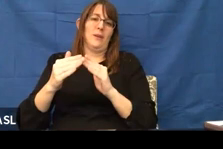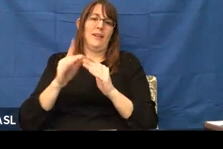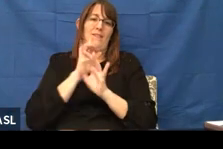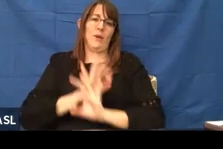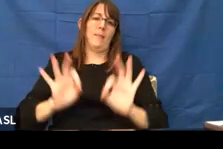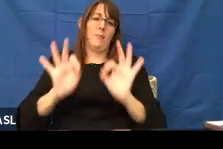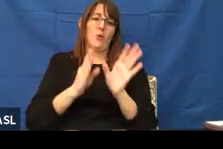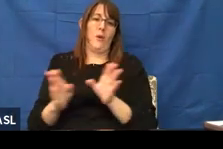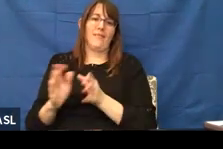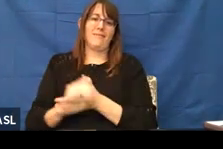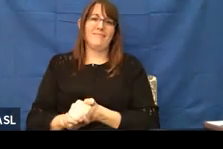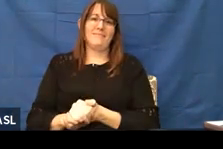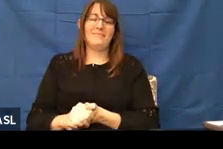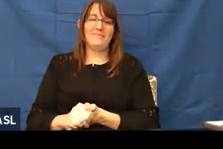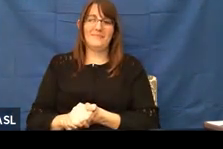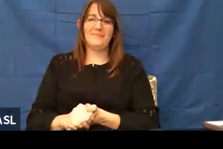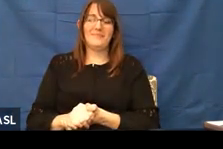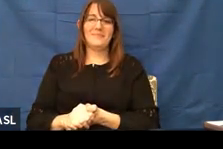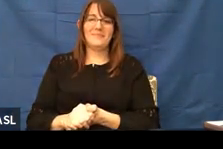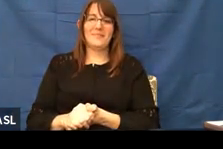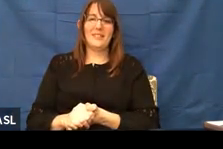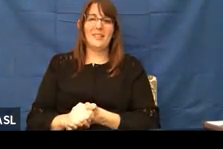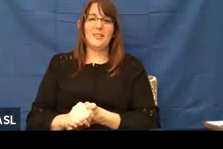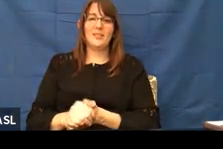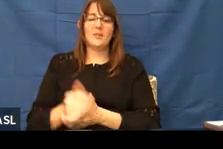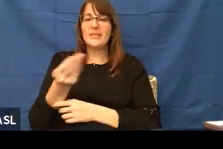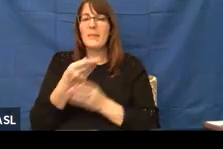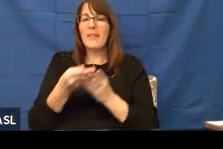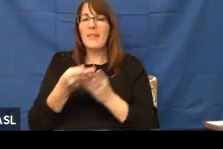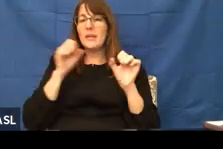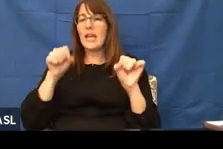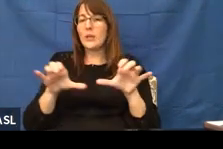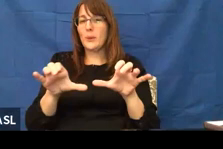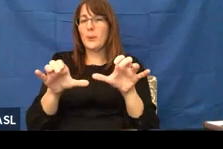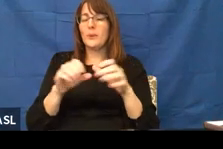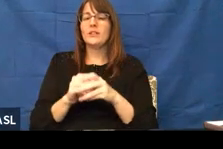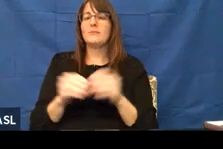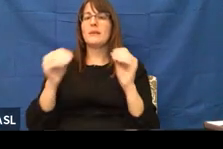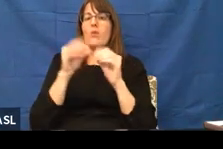Jewyl Alderson Clarke, SDCOE: At this time, so these are some of the things that we can do to be more engaging for our students.